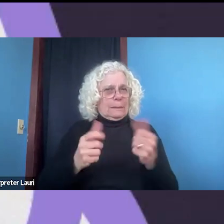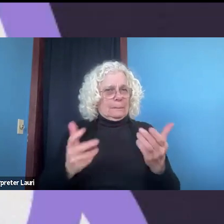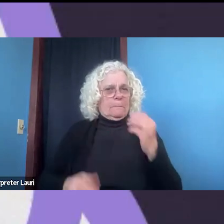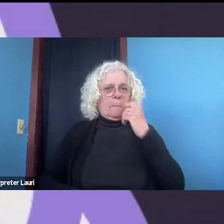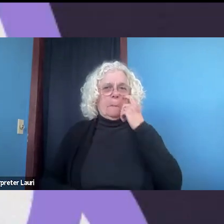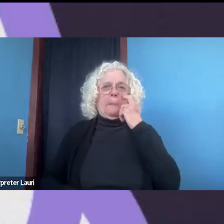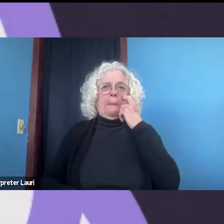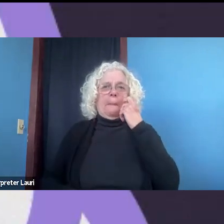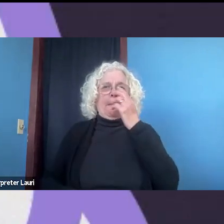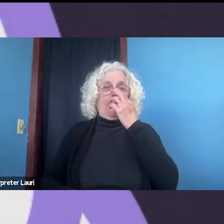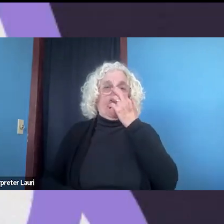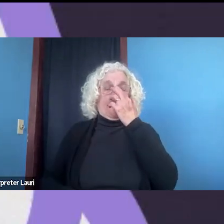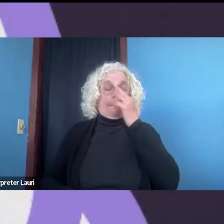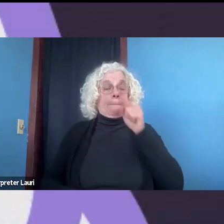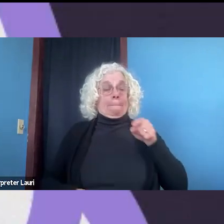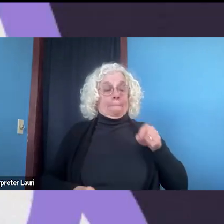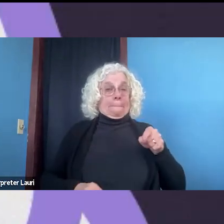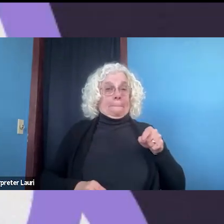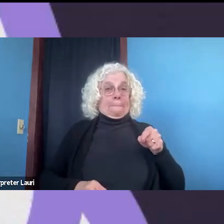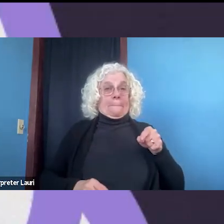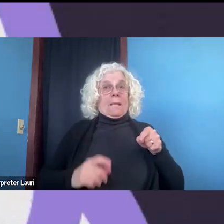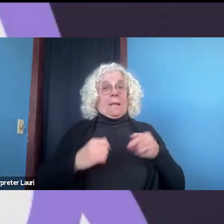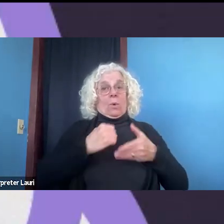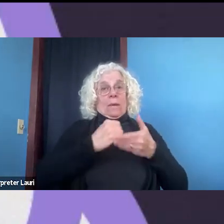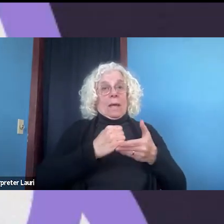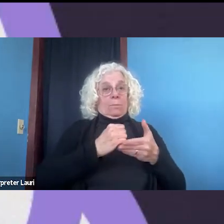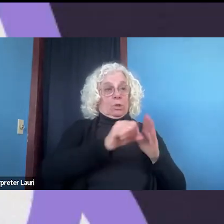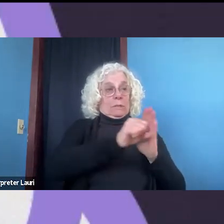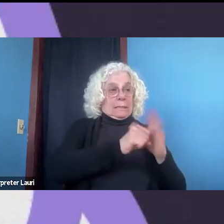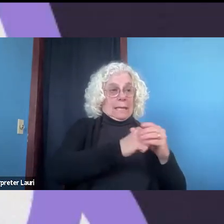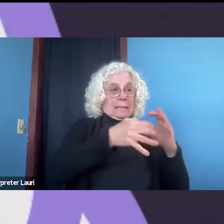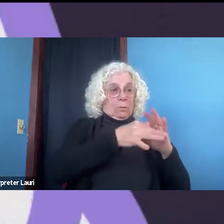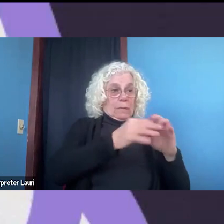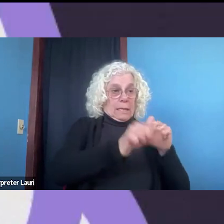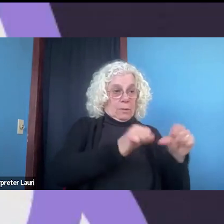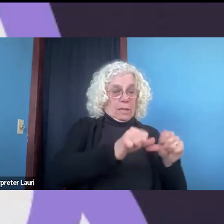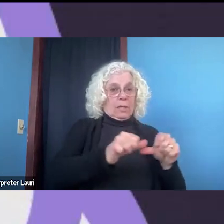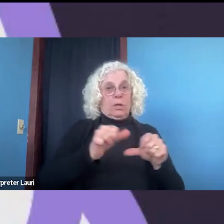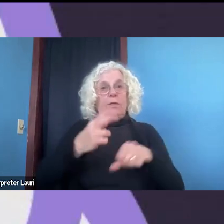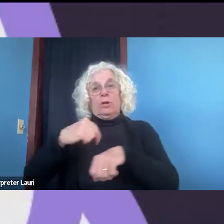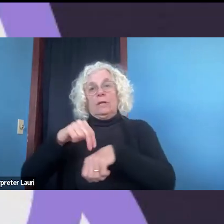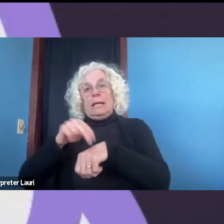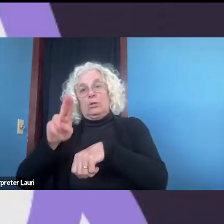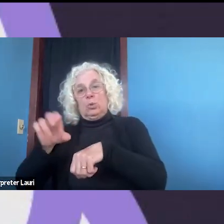It was also used to connect state, regional and national organizations to local art agencies and the geographic area they were engaging in.